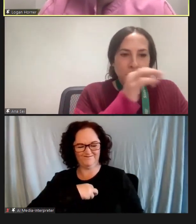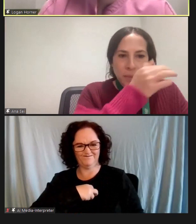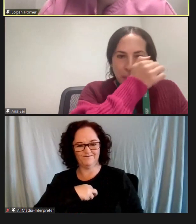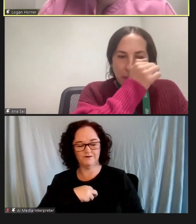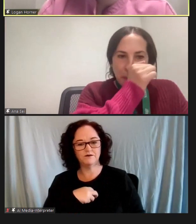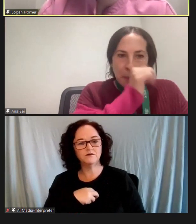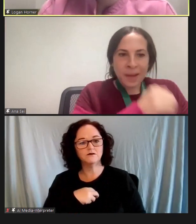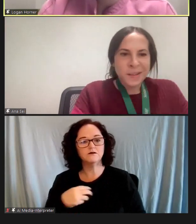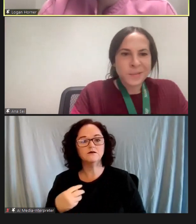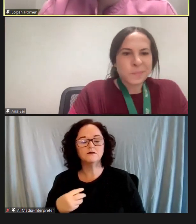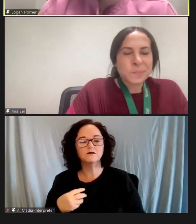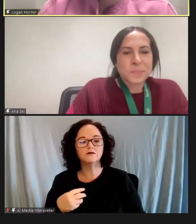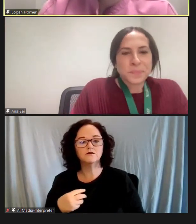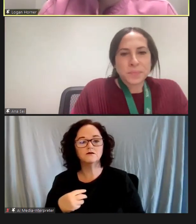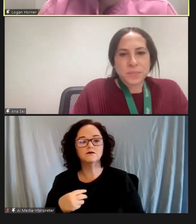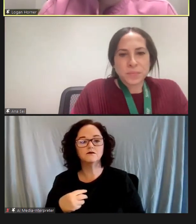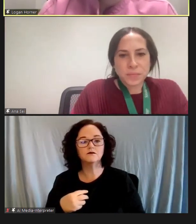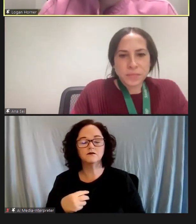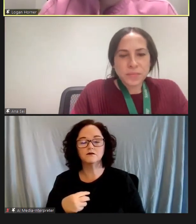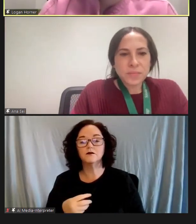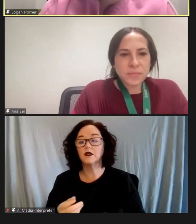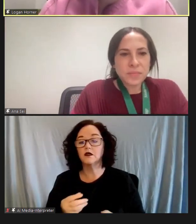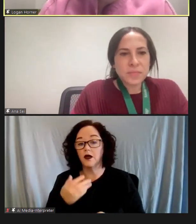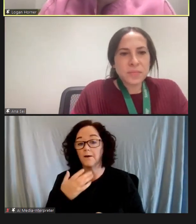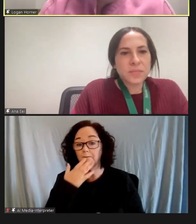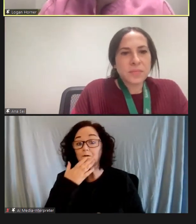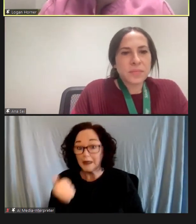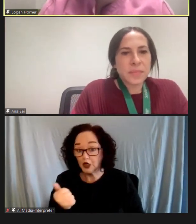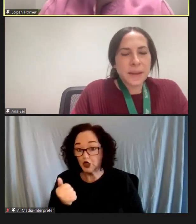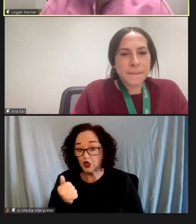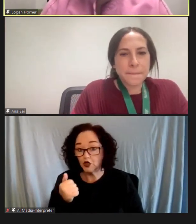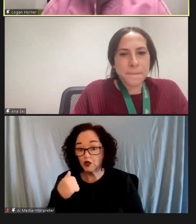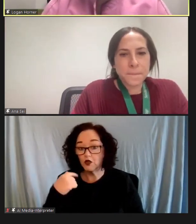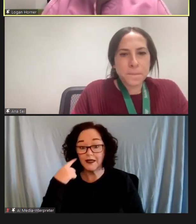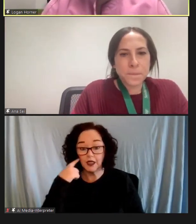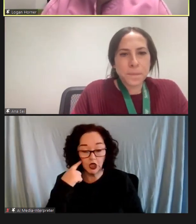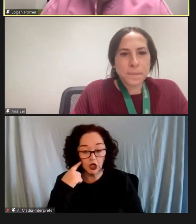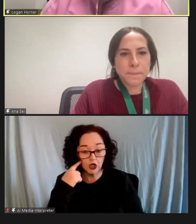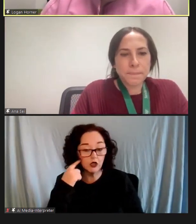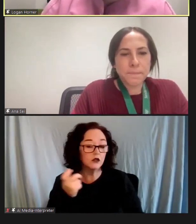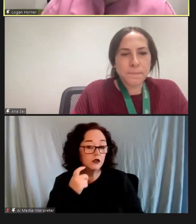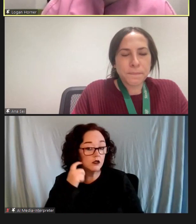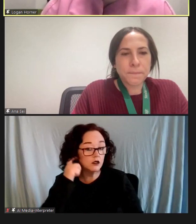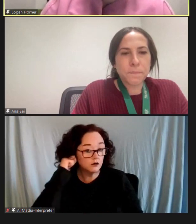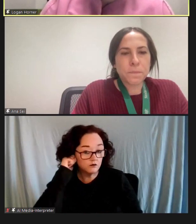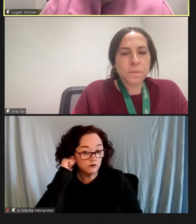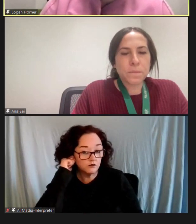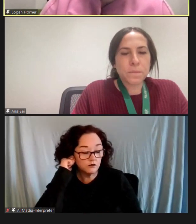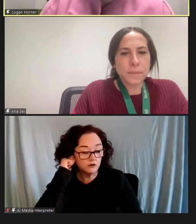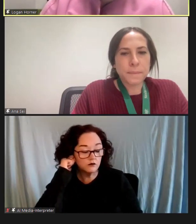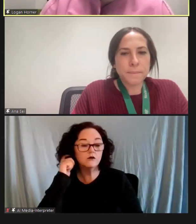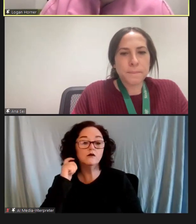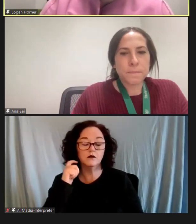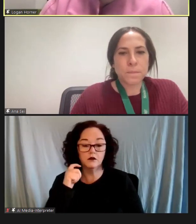you put it in their better hearing ear so they're able to in the classroom get